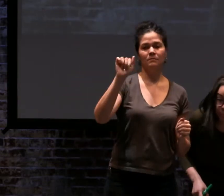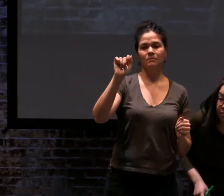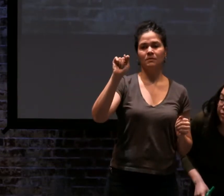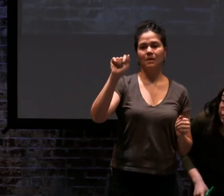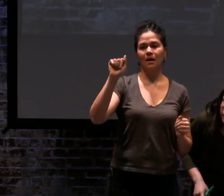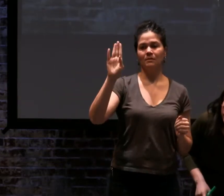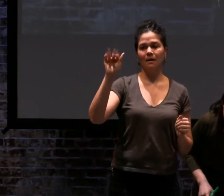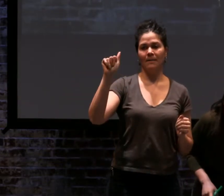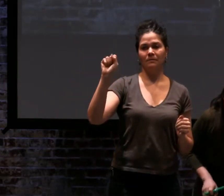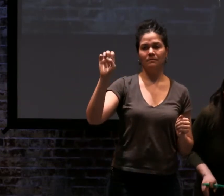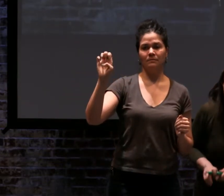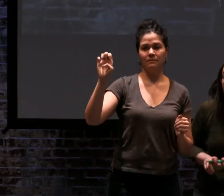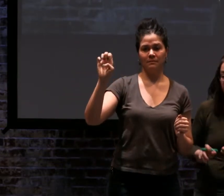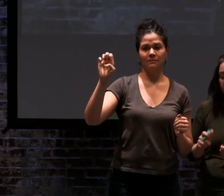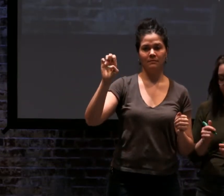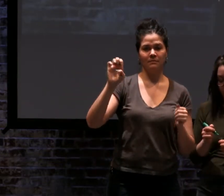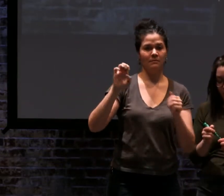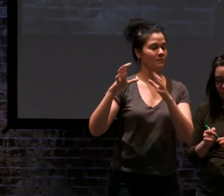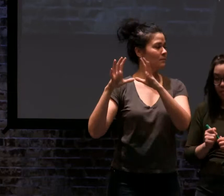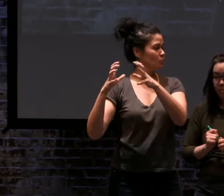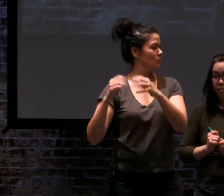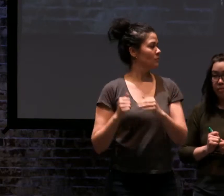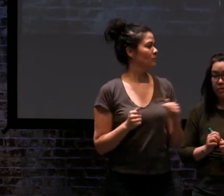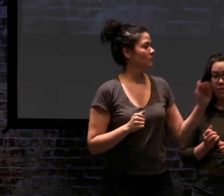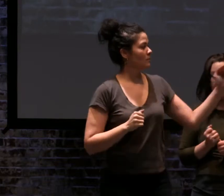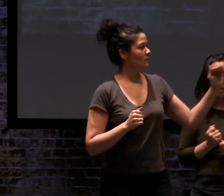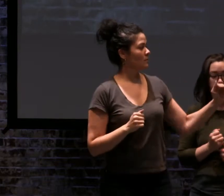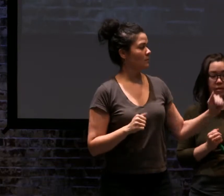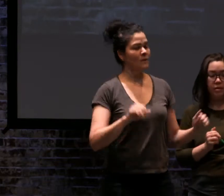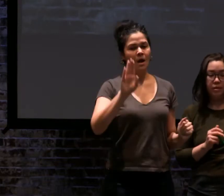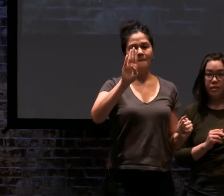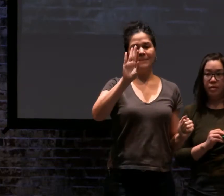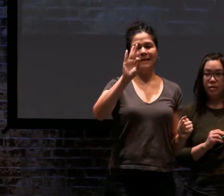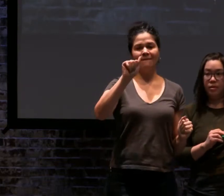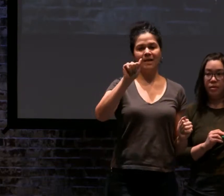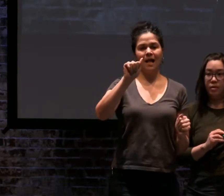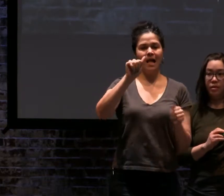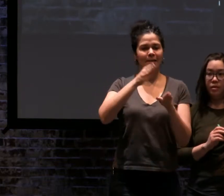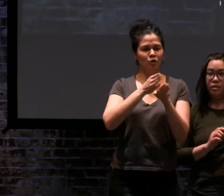And then the next is a working group looking at creation of a database.